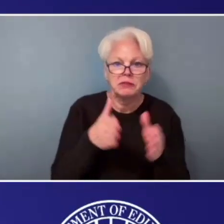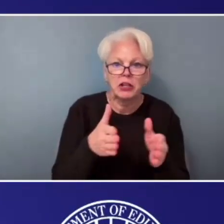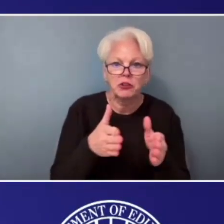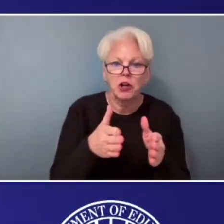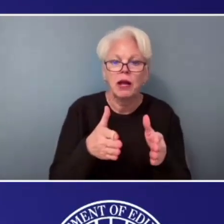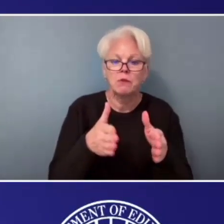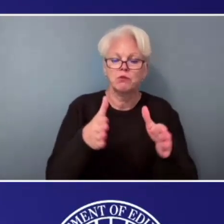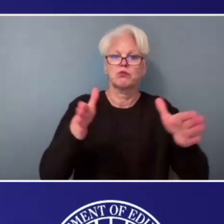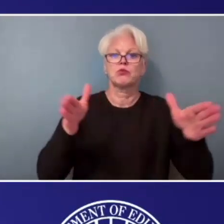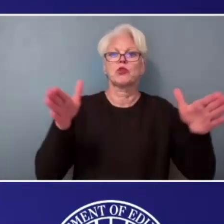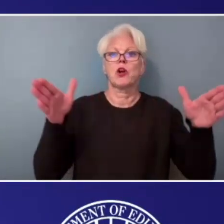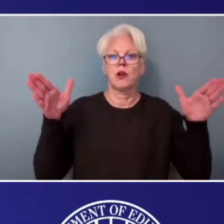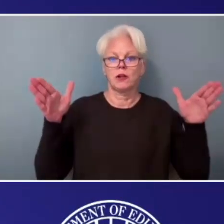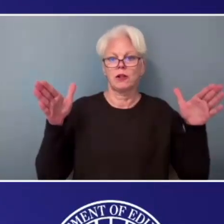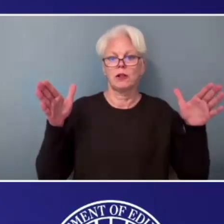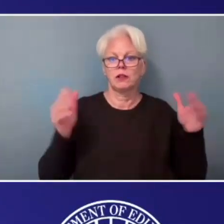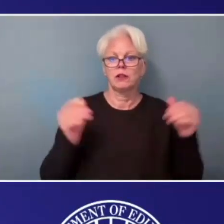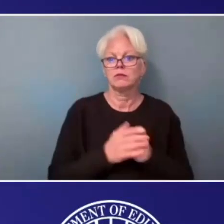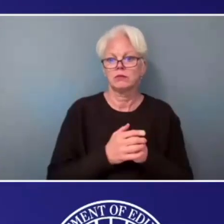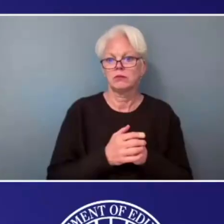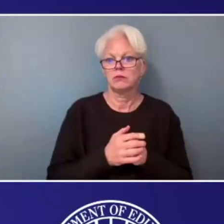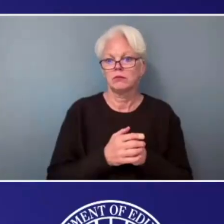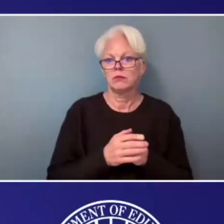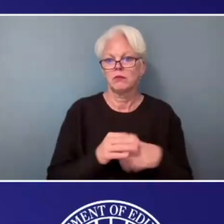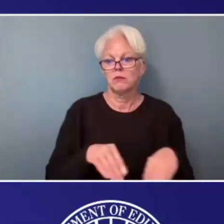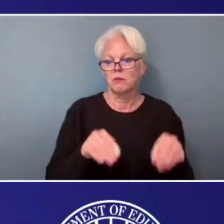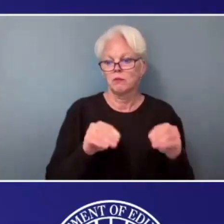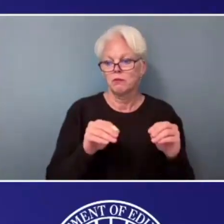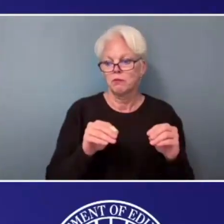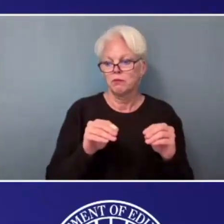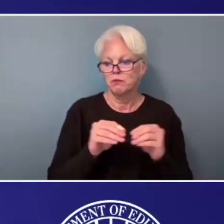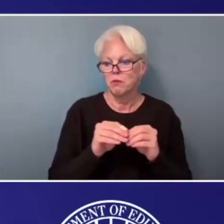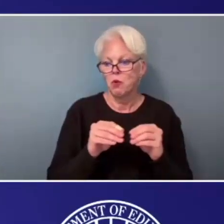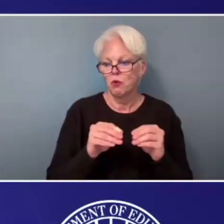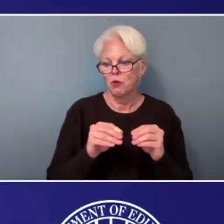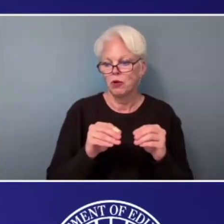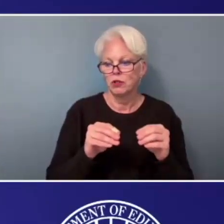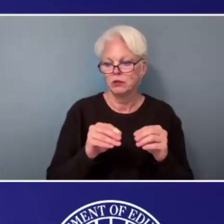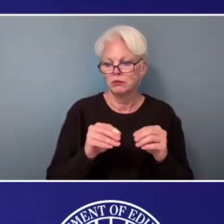the sort of more broadened structure of the